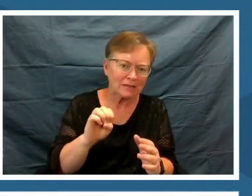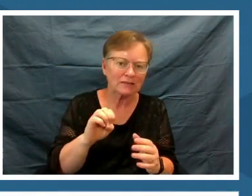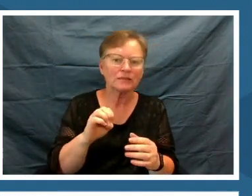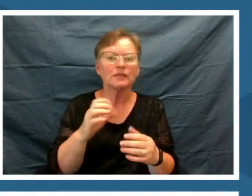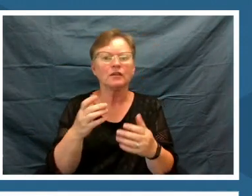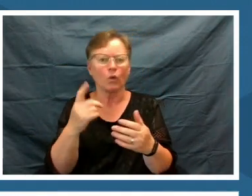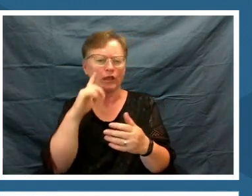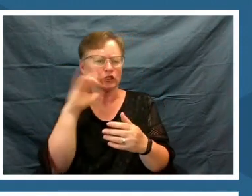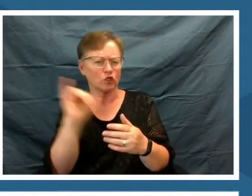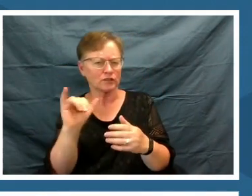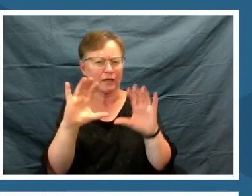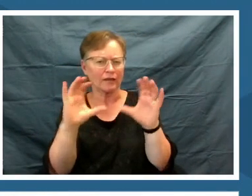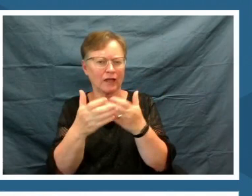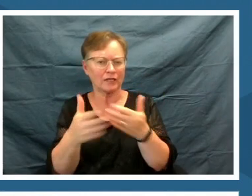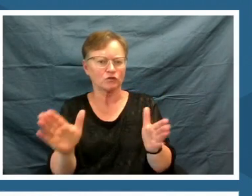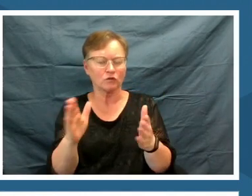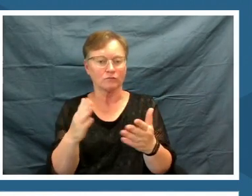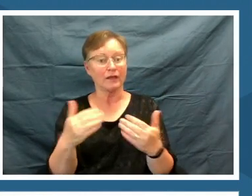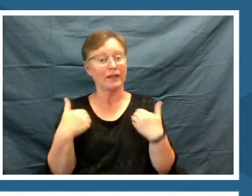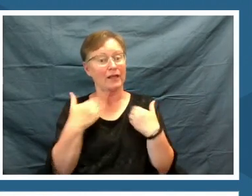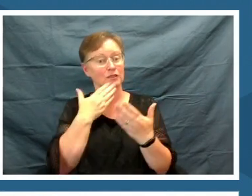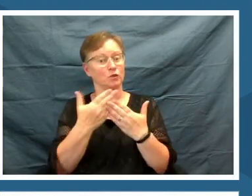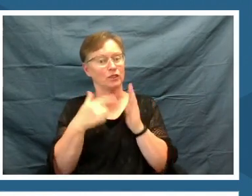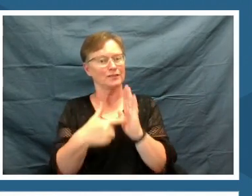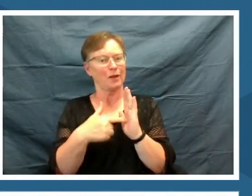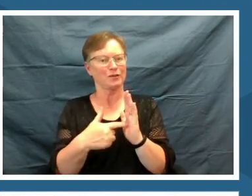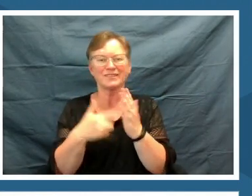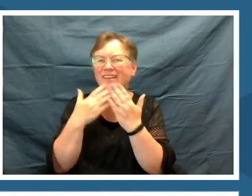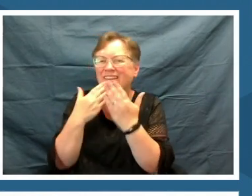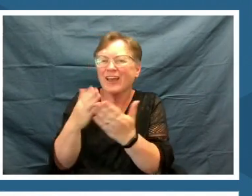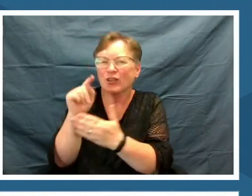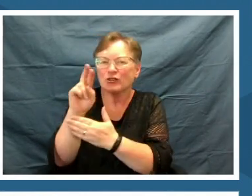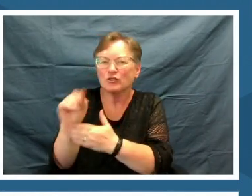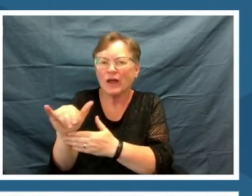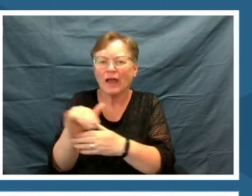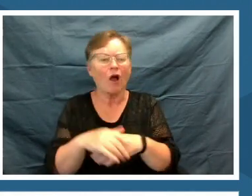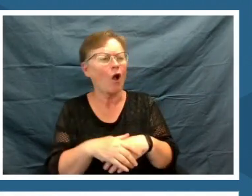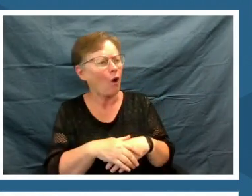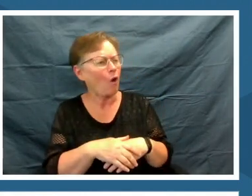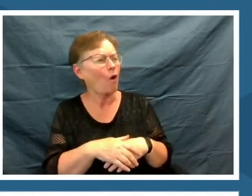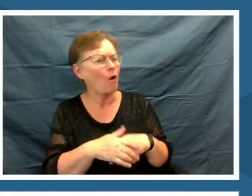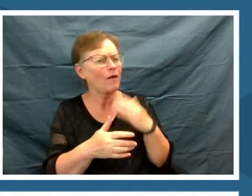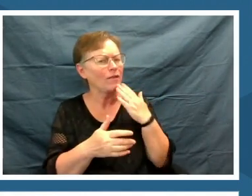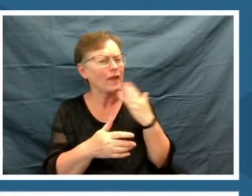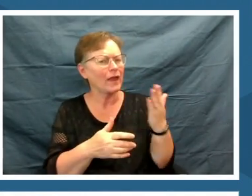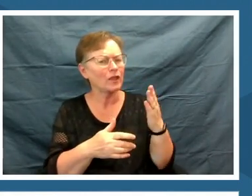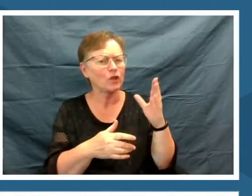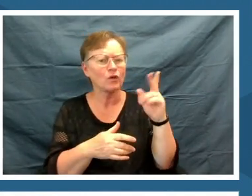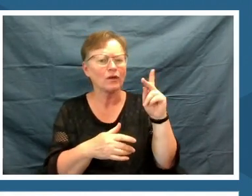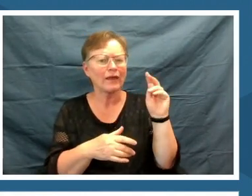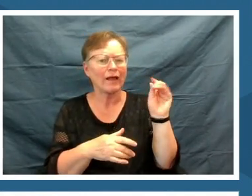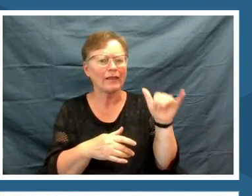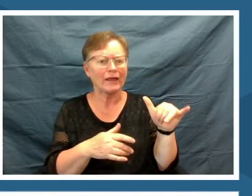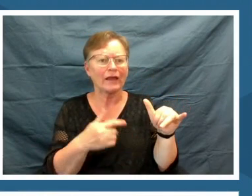so thank you trey thank you thank you kelly um i certainly love